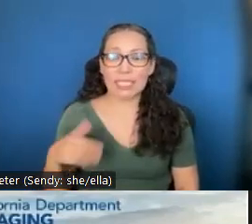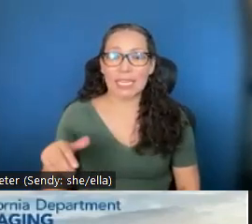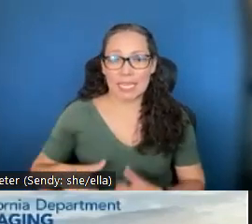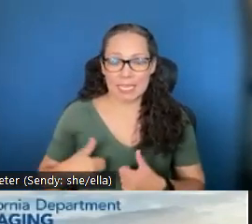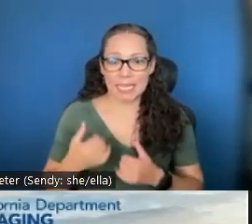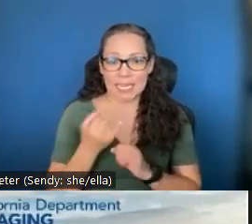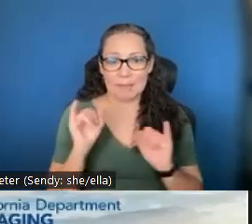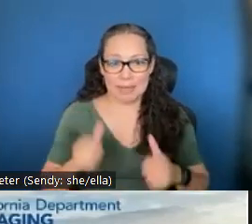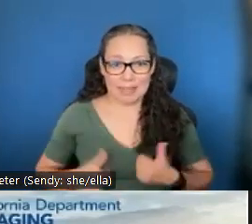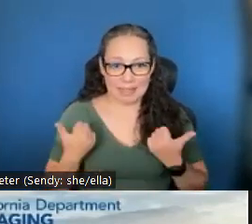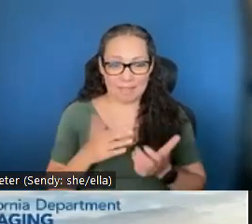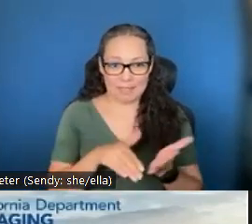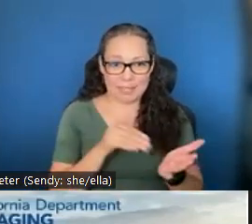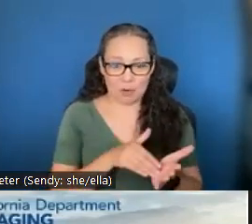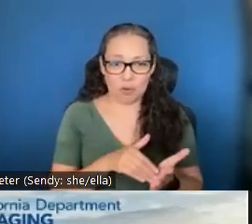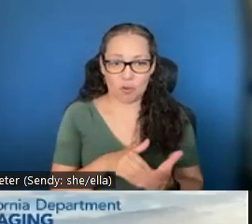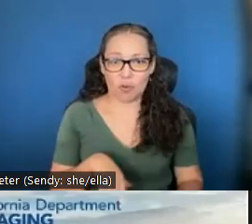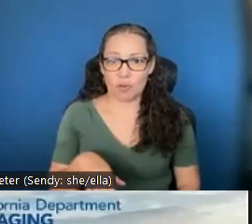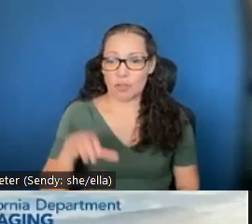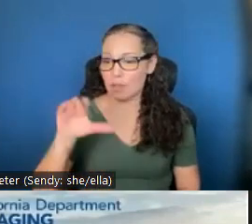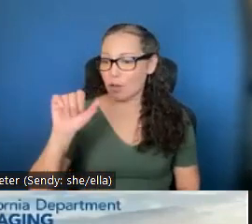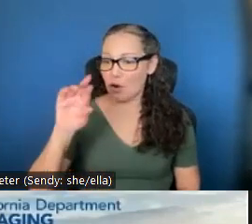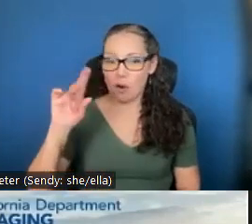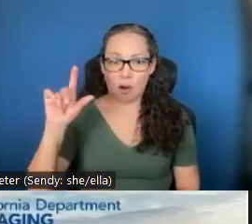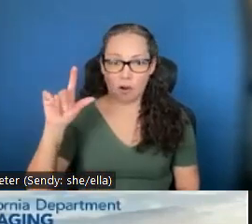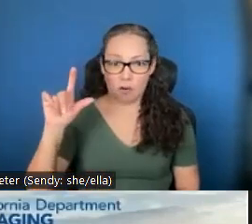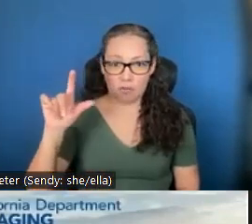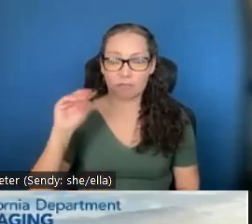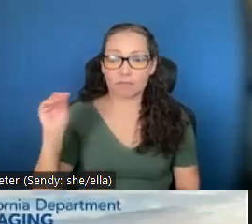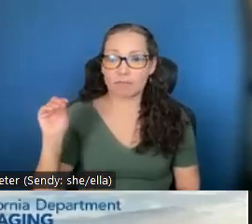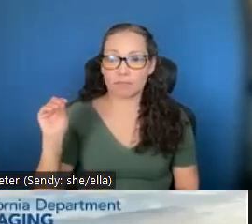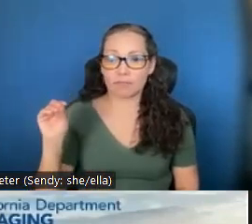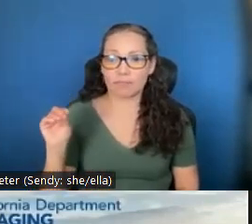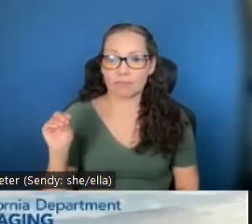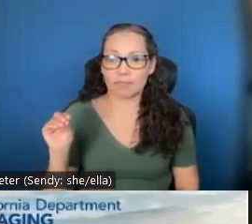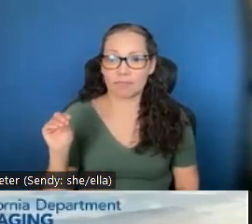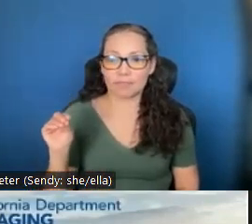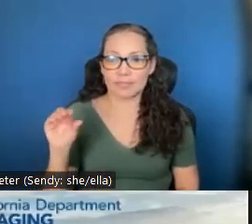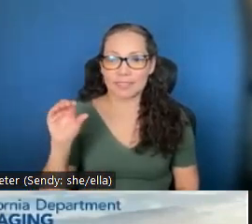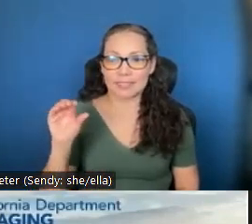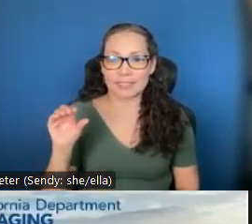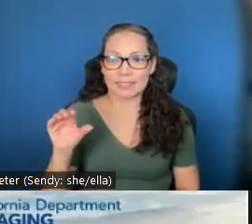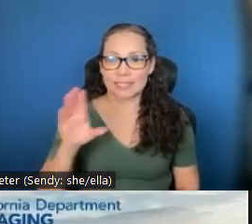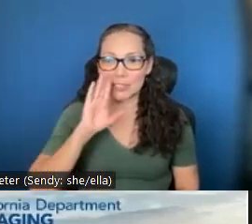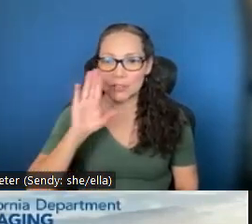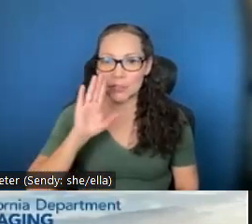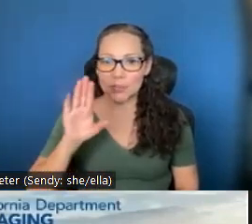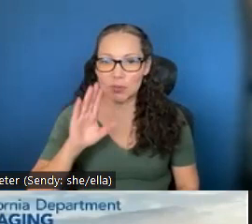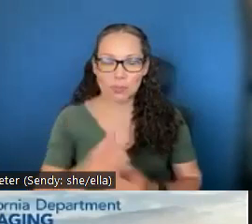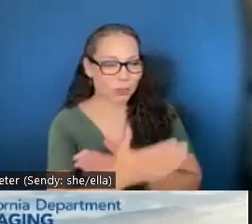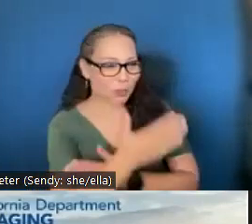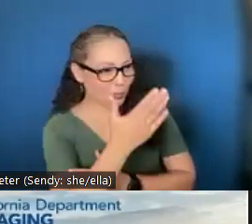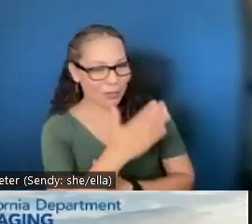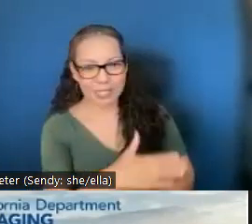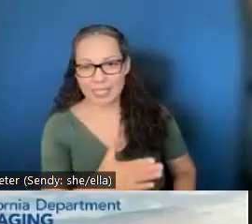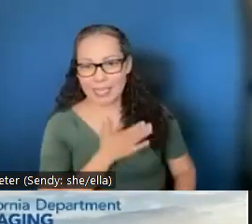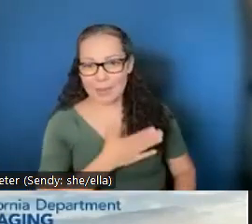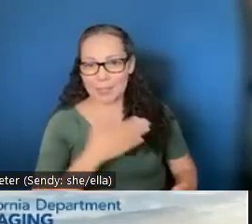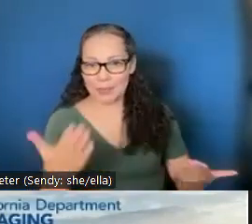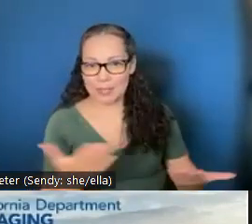alphabetical order uh starting with Carl Sigman from free good morning here good morning I'm